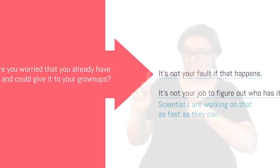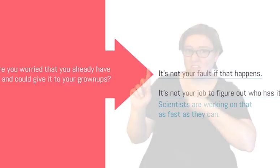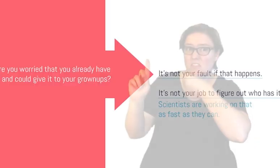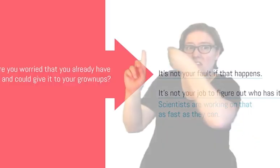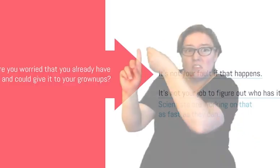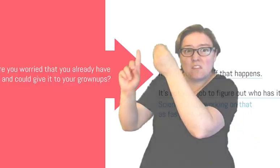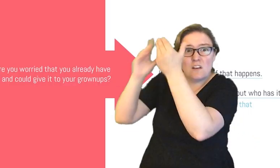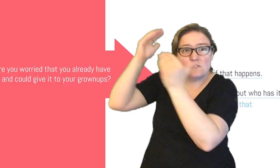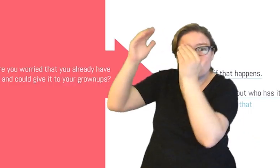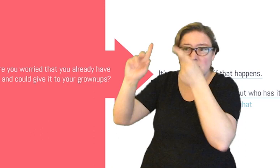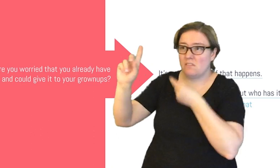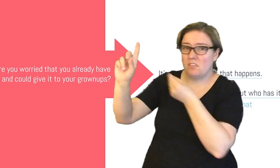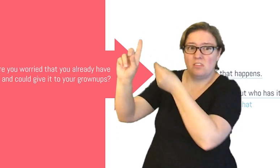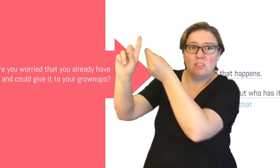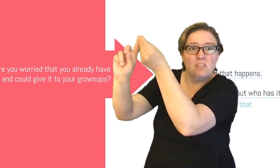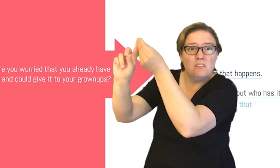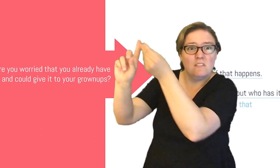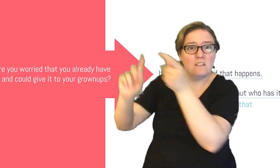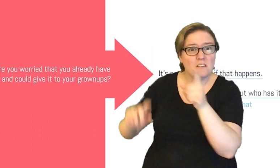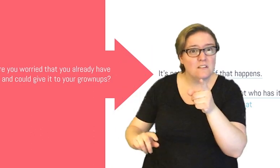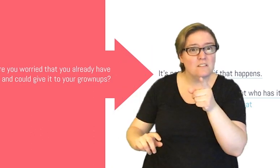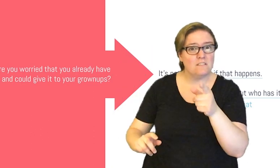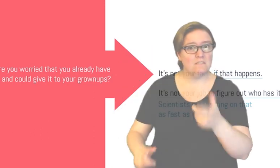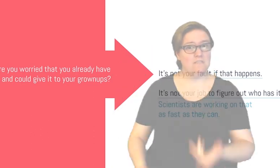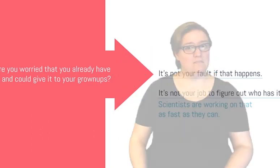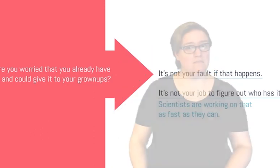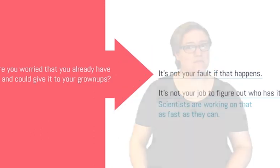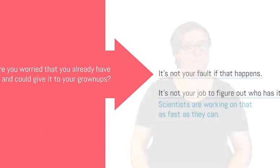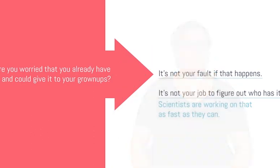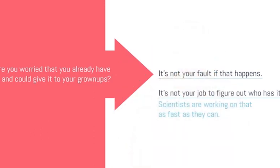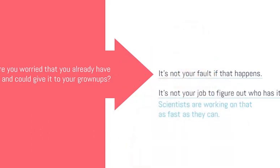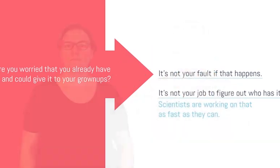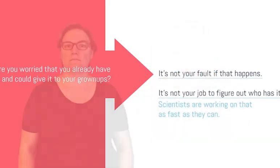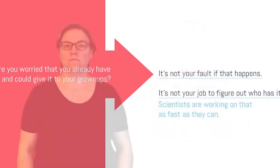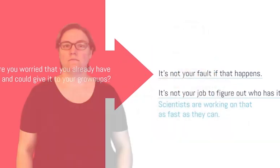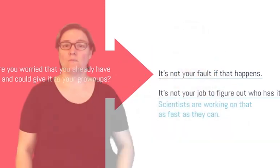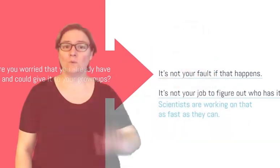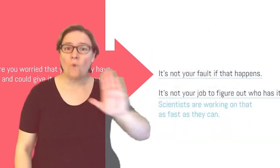Are you worried that you already gave it and could give it to your grown-ups?